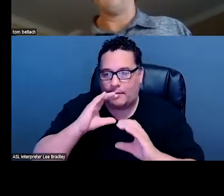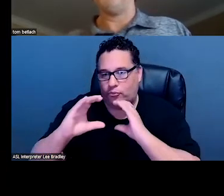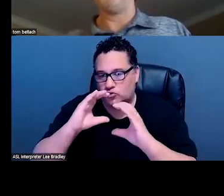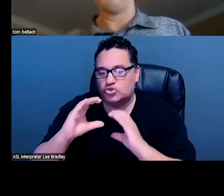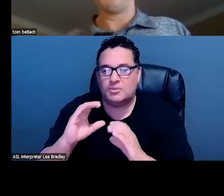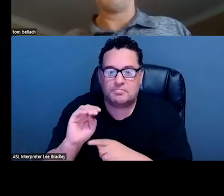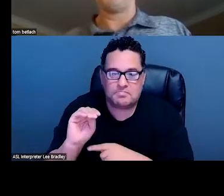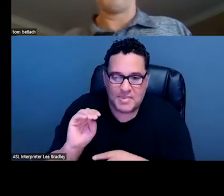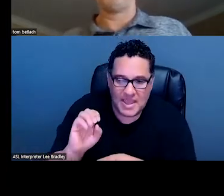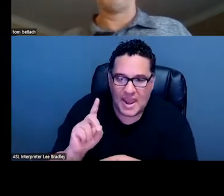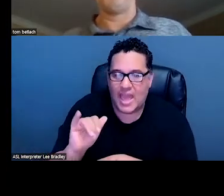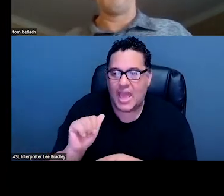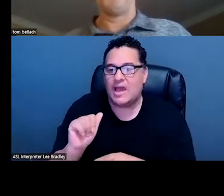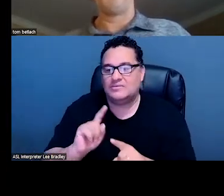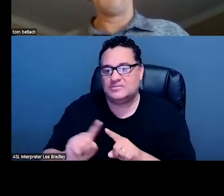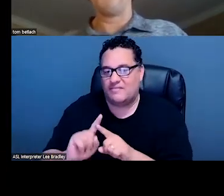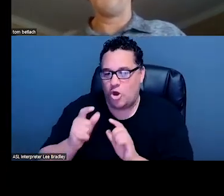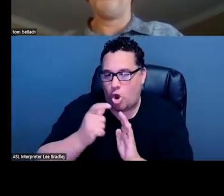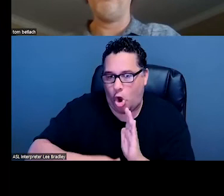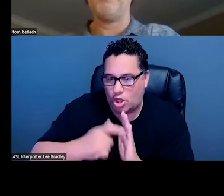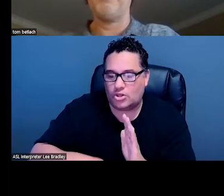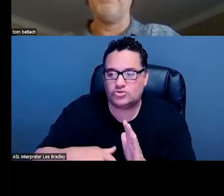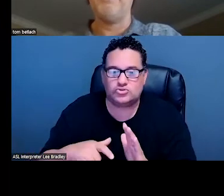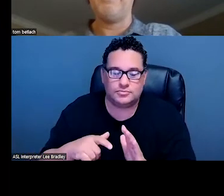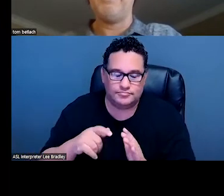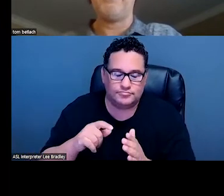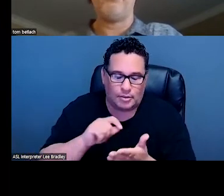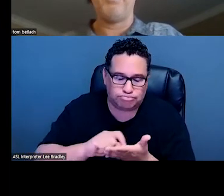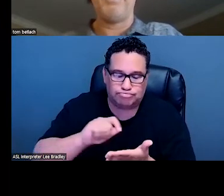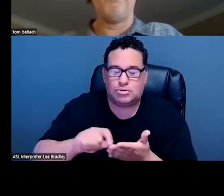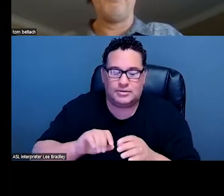AND DIFFERENT TYPES OF ARTICLES THAT WILL BE OUT THERE, CERTAINLY ONCE 988 GOES LIVE WE WOULD